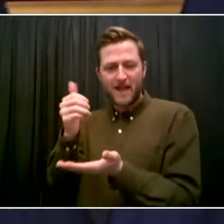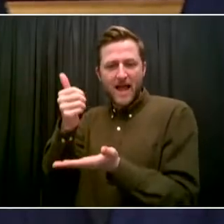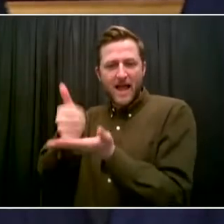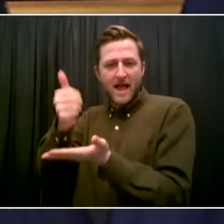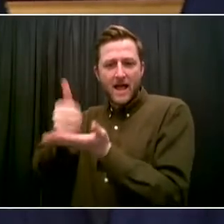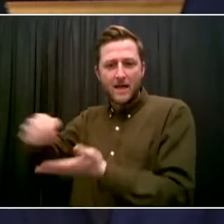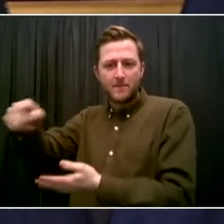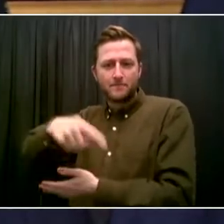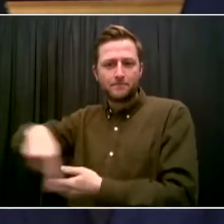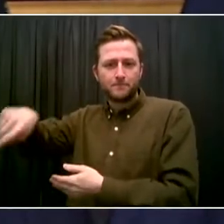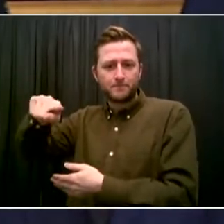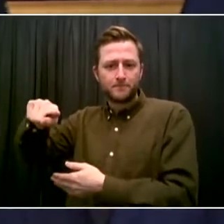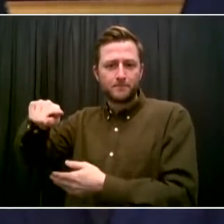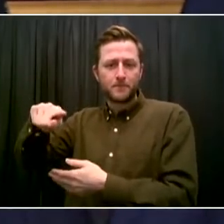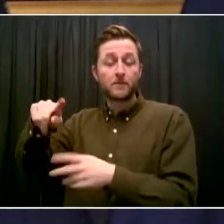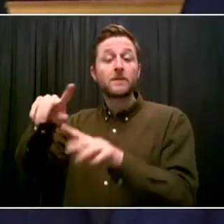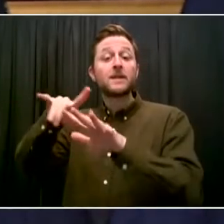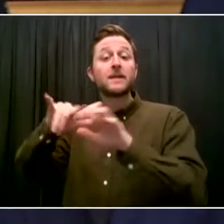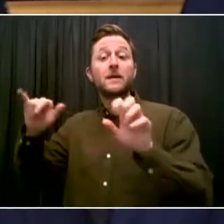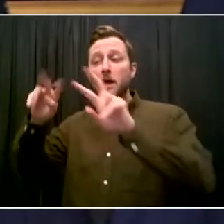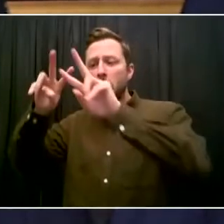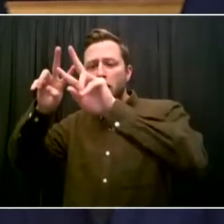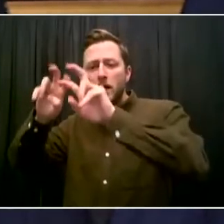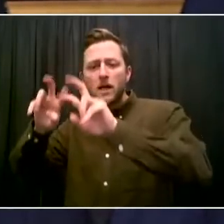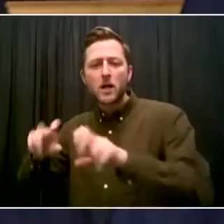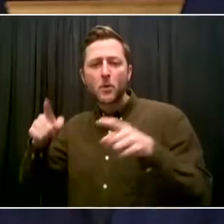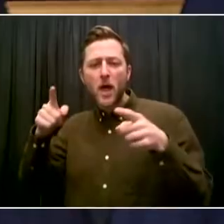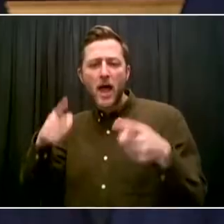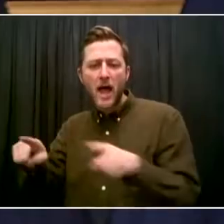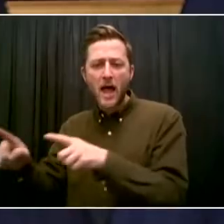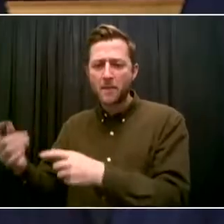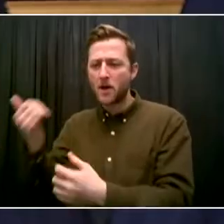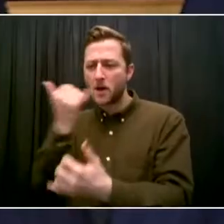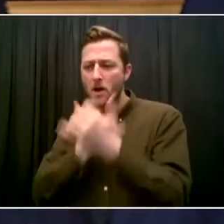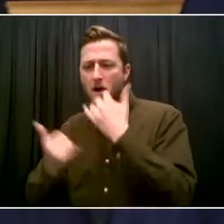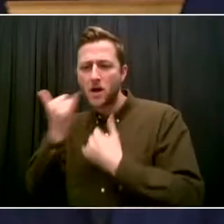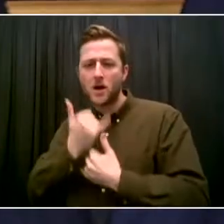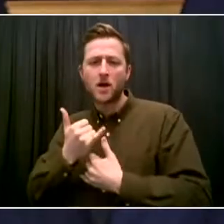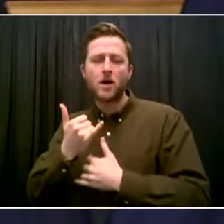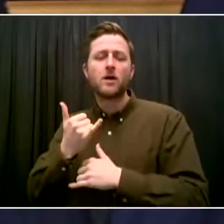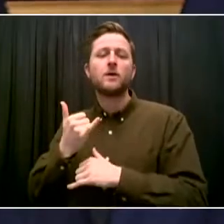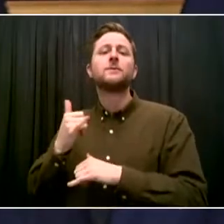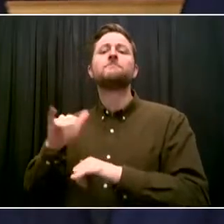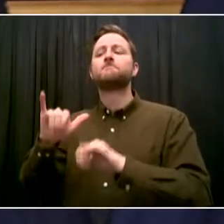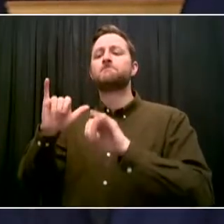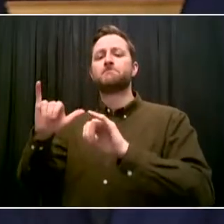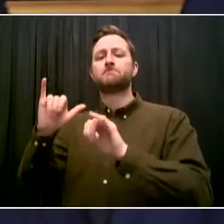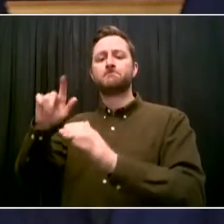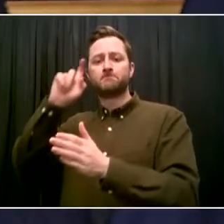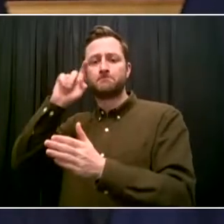BROUGHT IN MILLIONS OF DOLLARS TO HELP THE RESIDENTS.